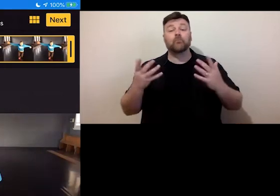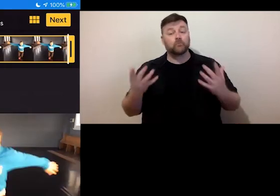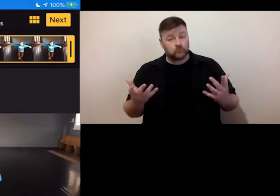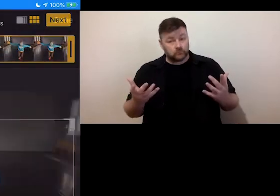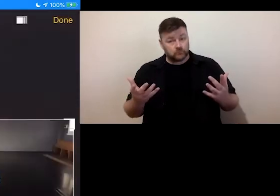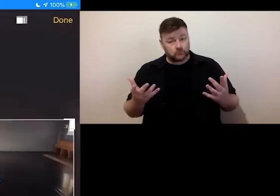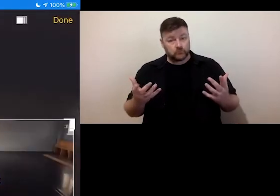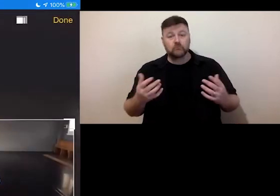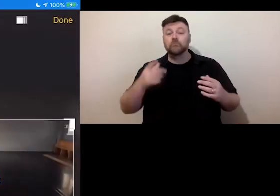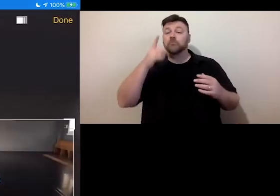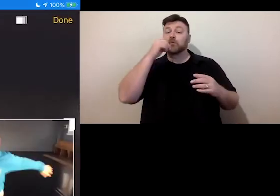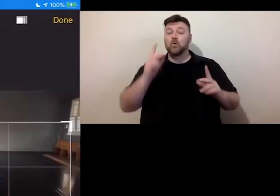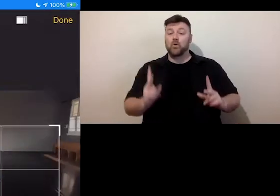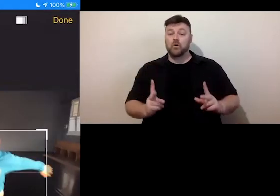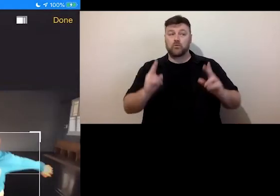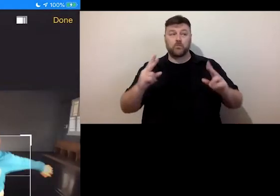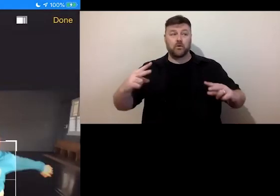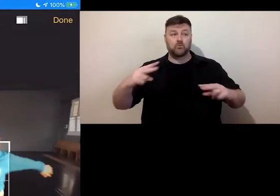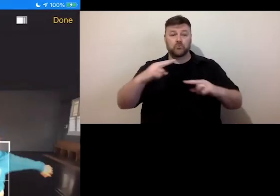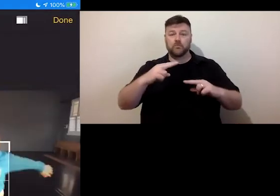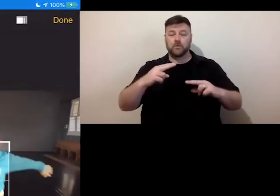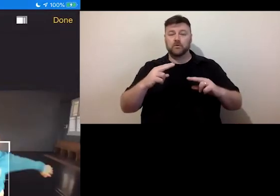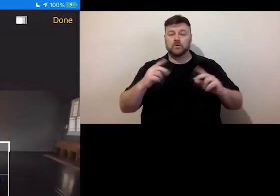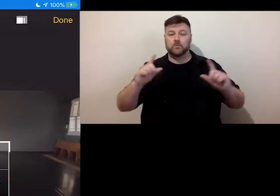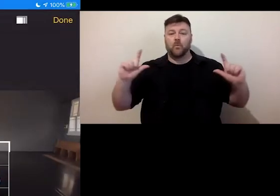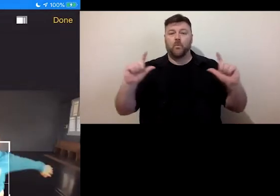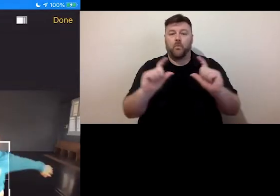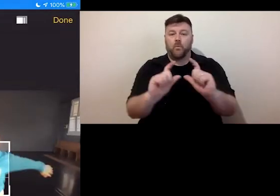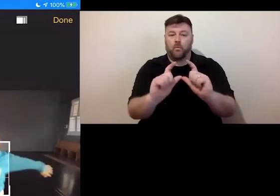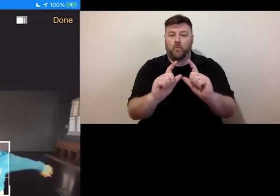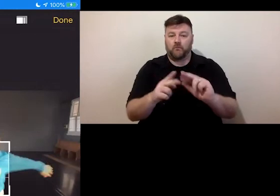crop it way smaller than that.